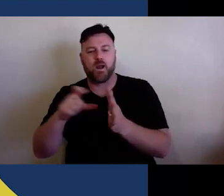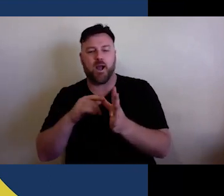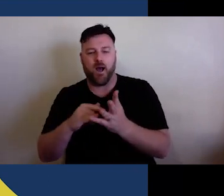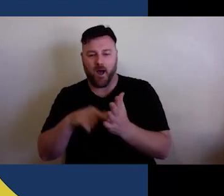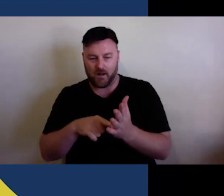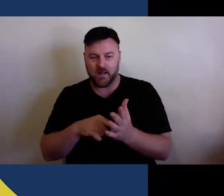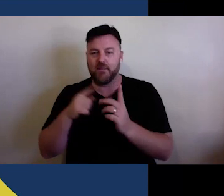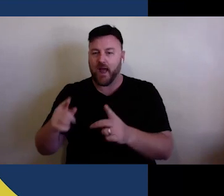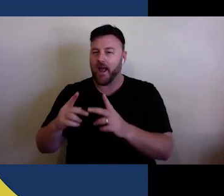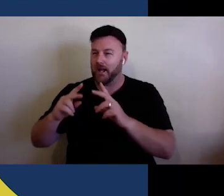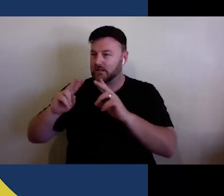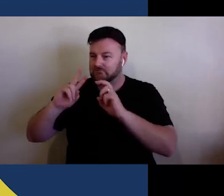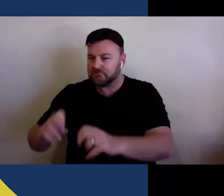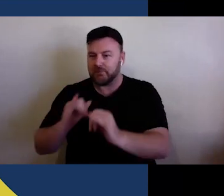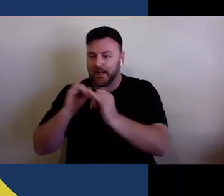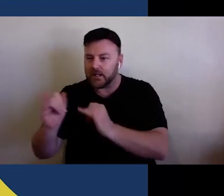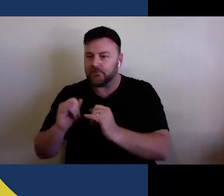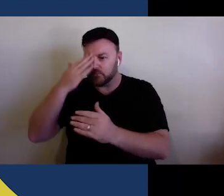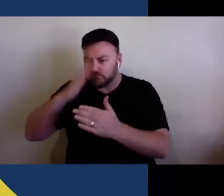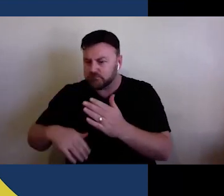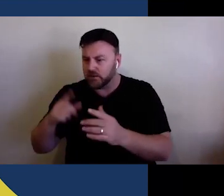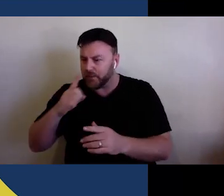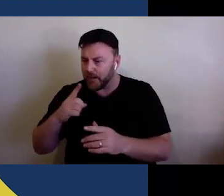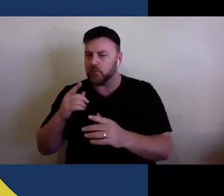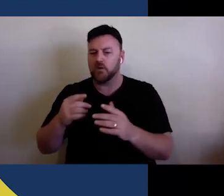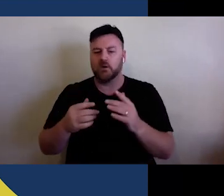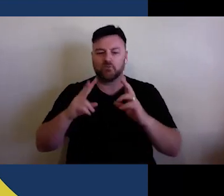technology and policy. Today Tandi and Bianca will explore what